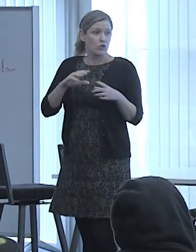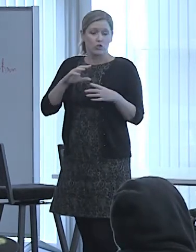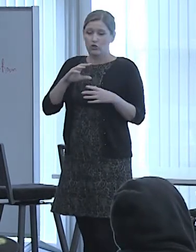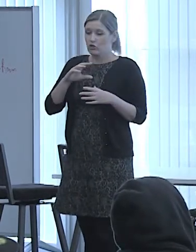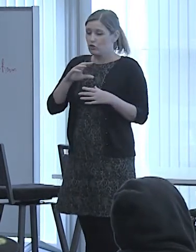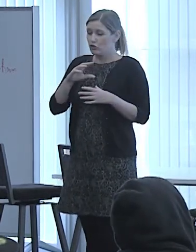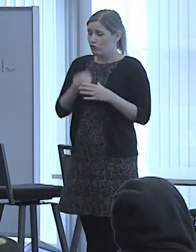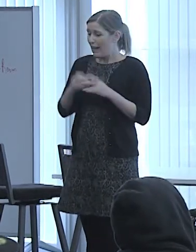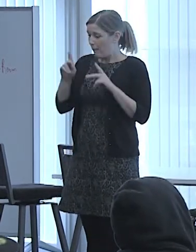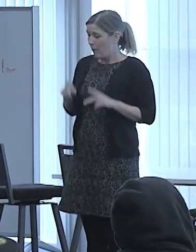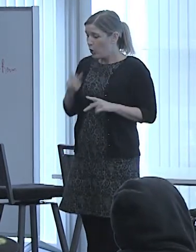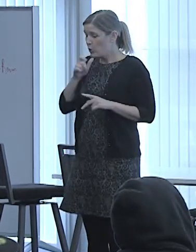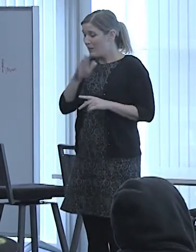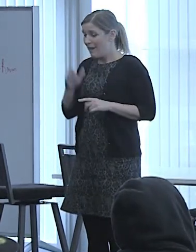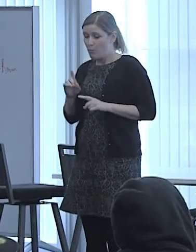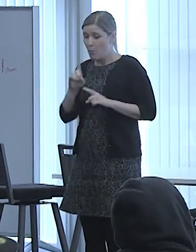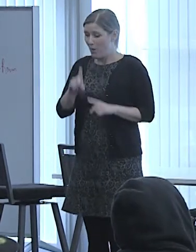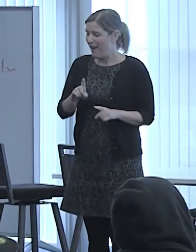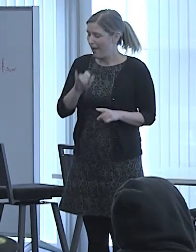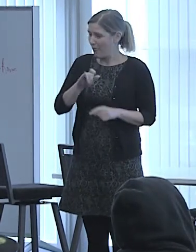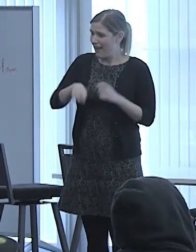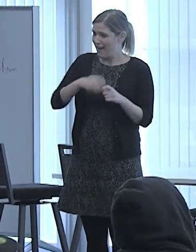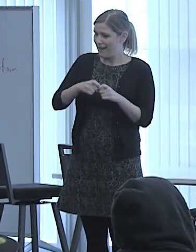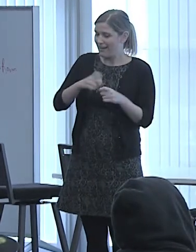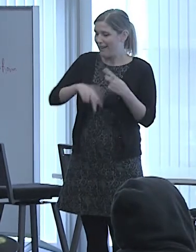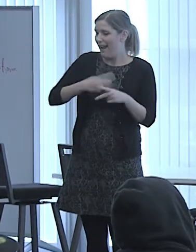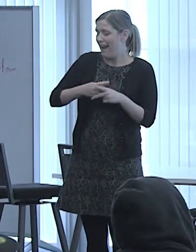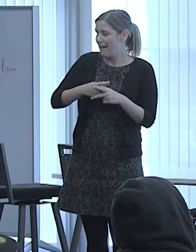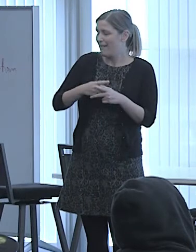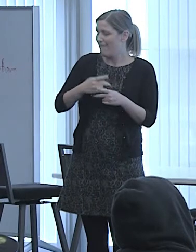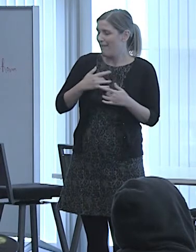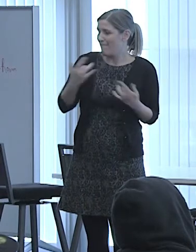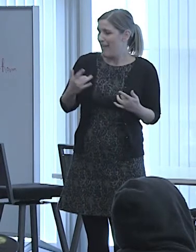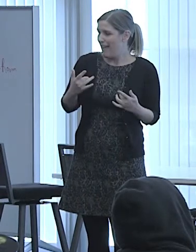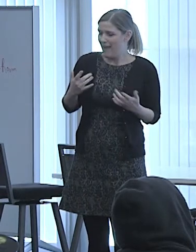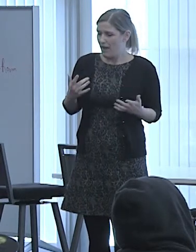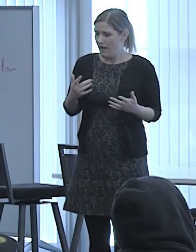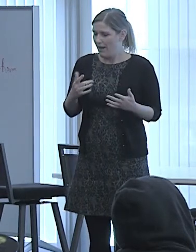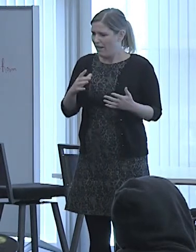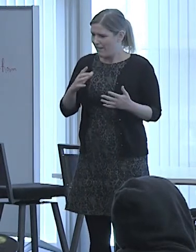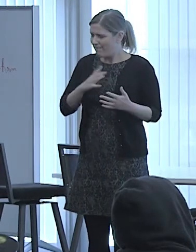if the trans person is being shut out of their apartment. That they've never been in an activist space.